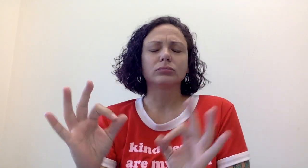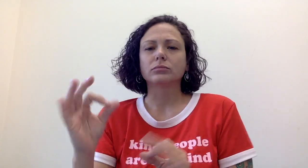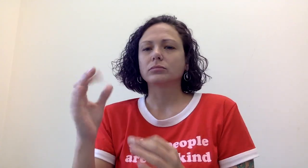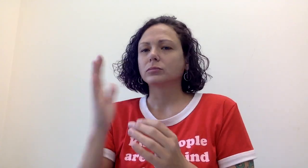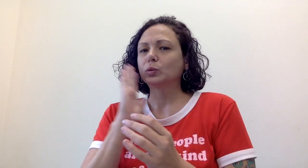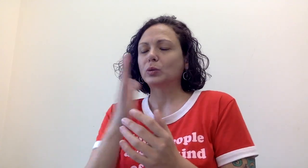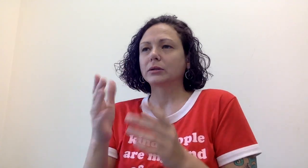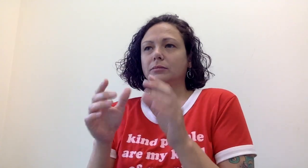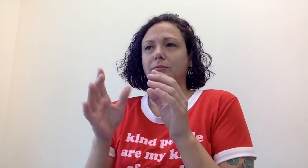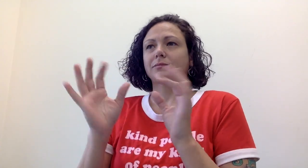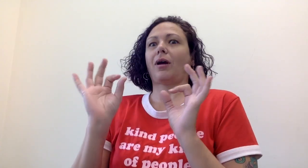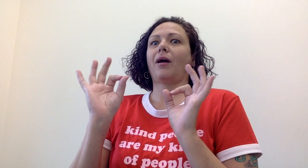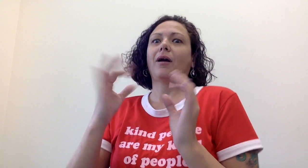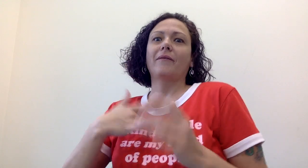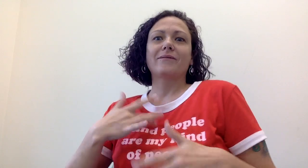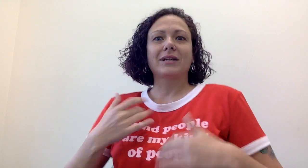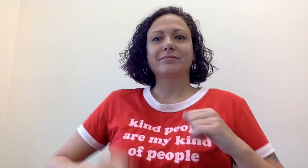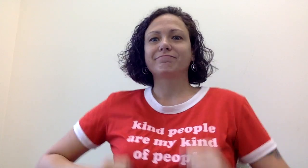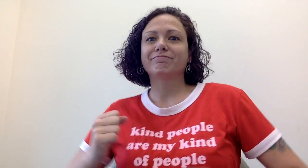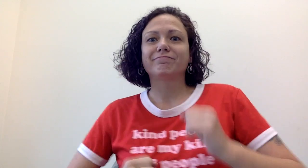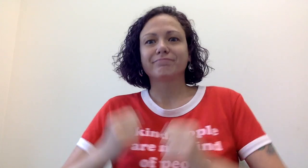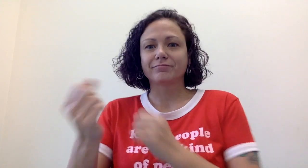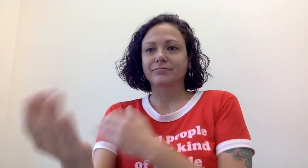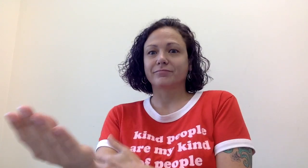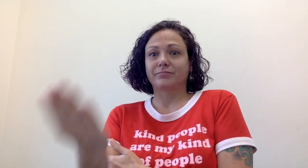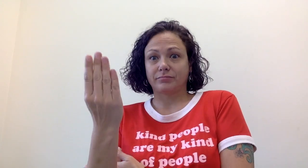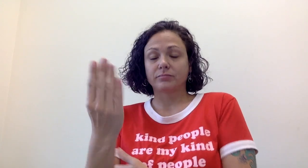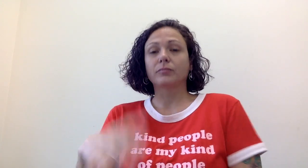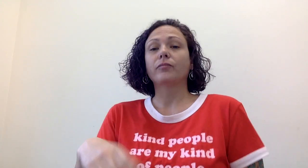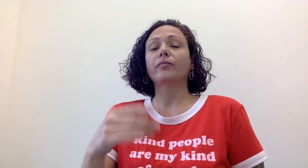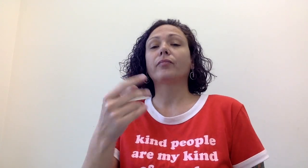Your body will thank you and you'll feel good.